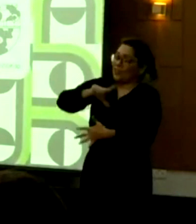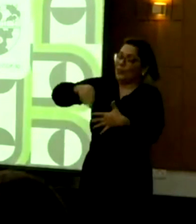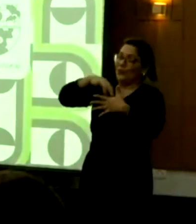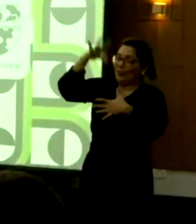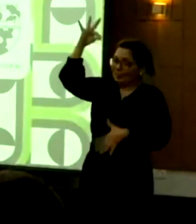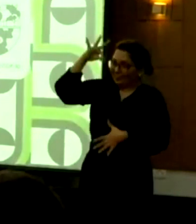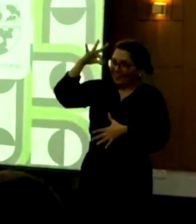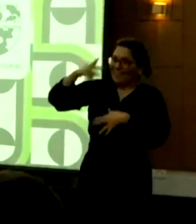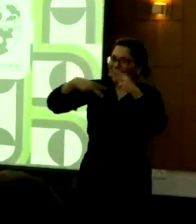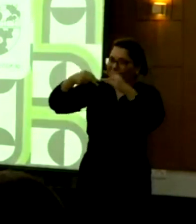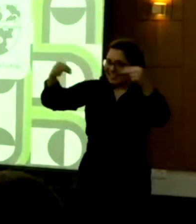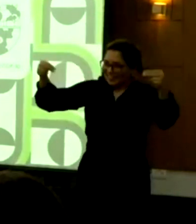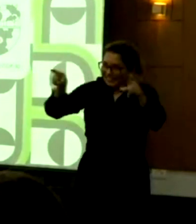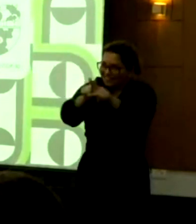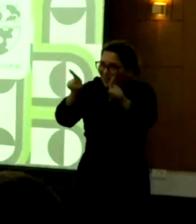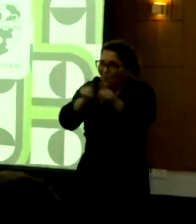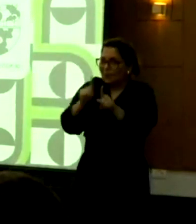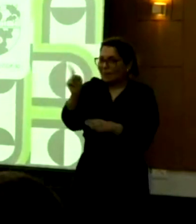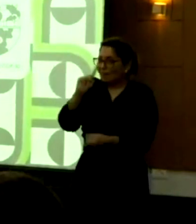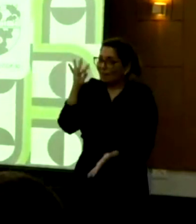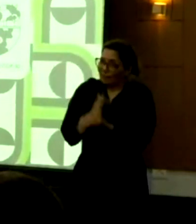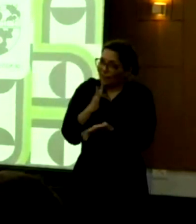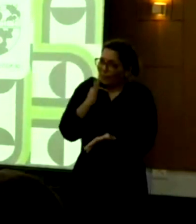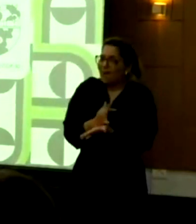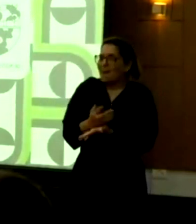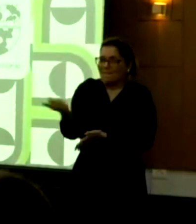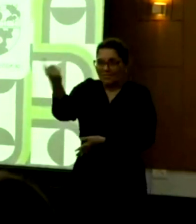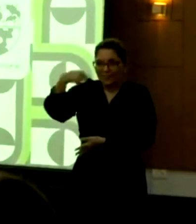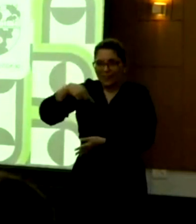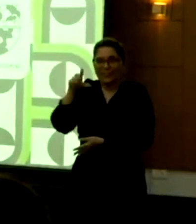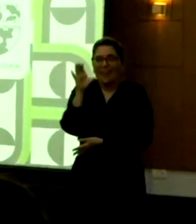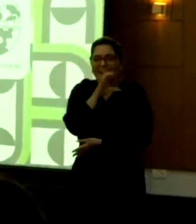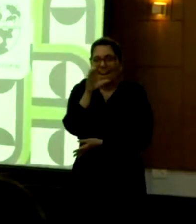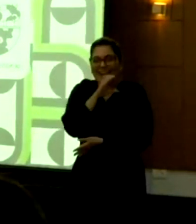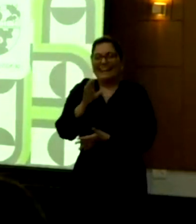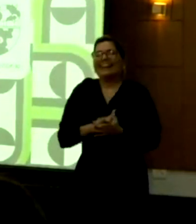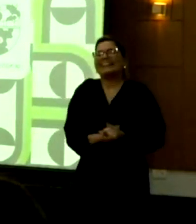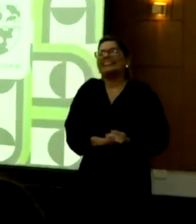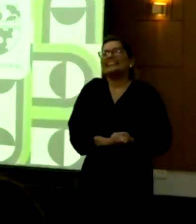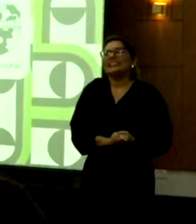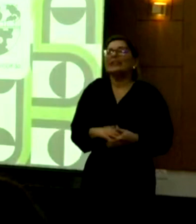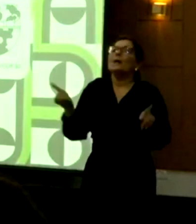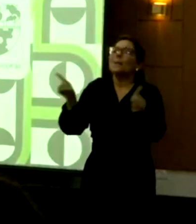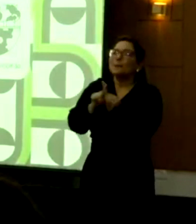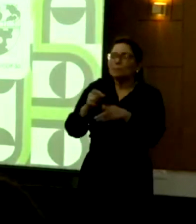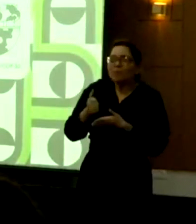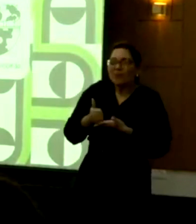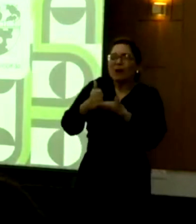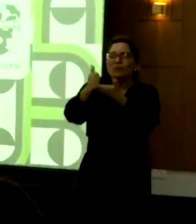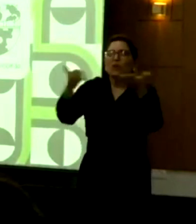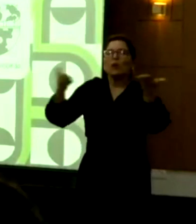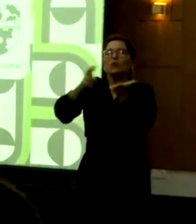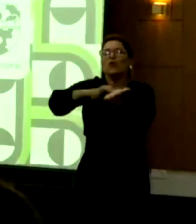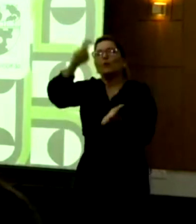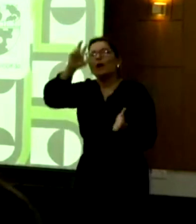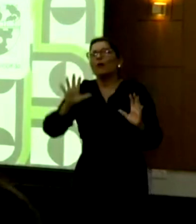so please don't be absent We are also counting on assistance this morning from the team of Libra interpreters,